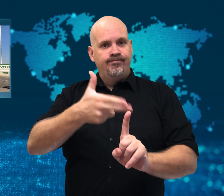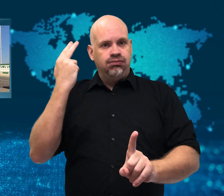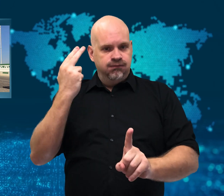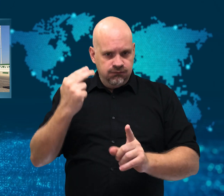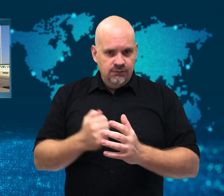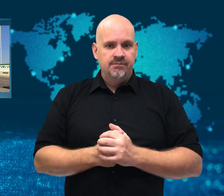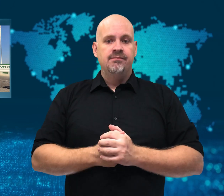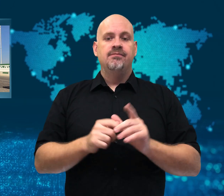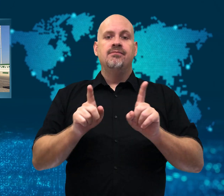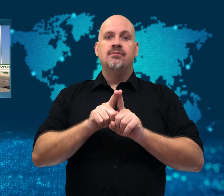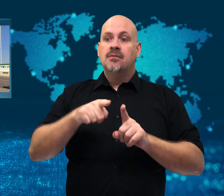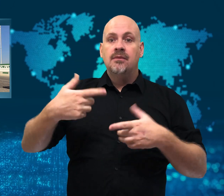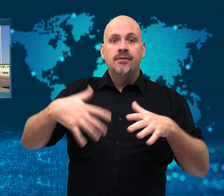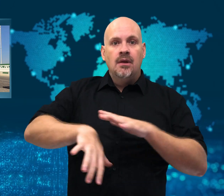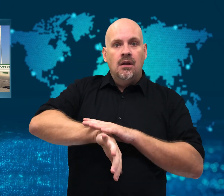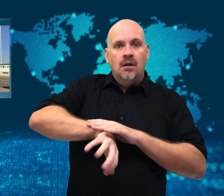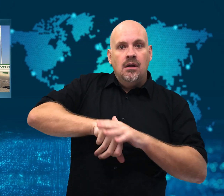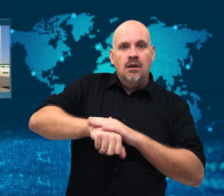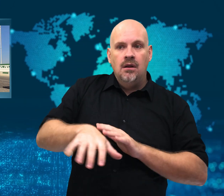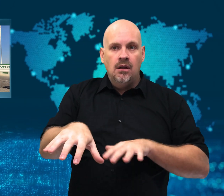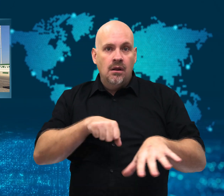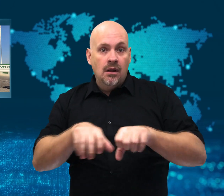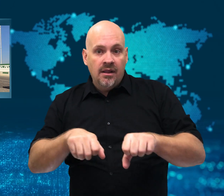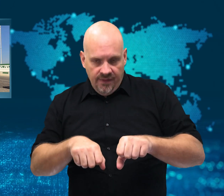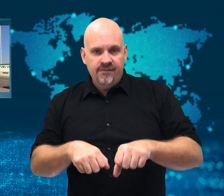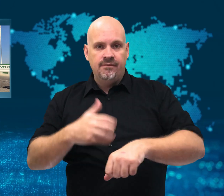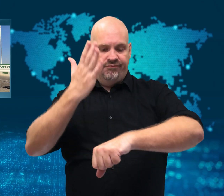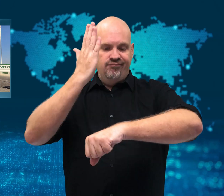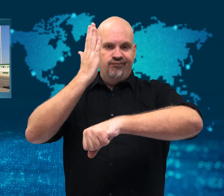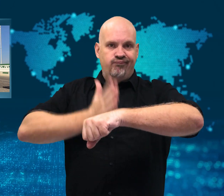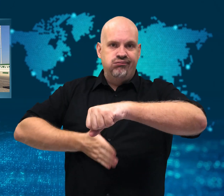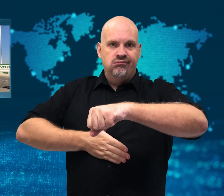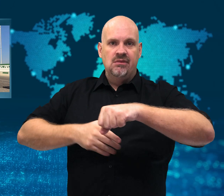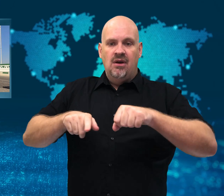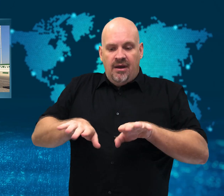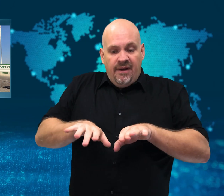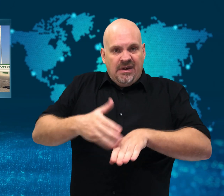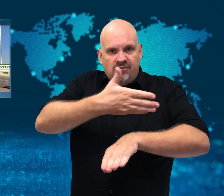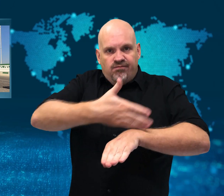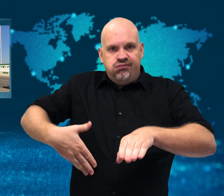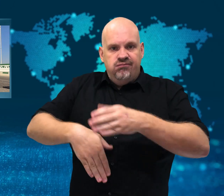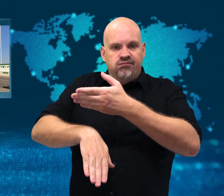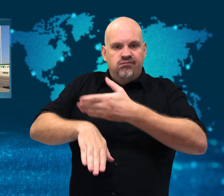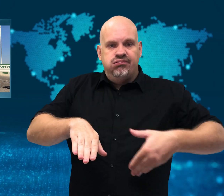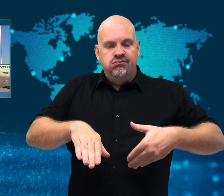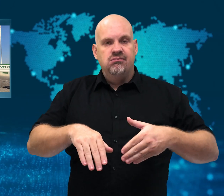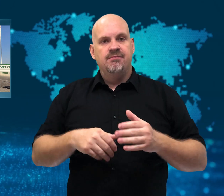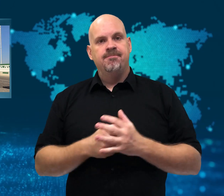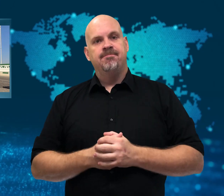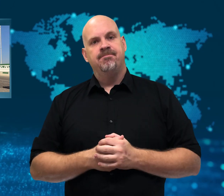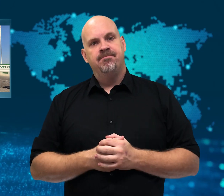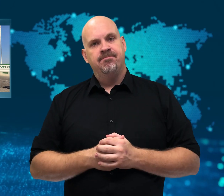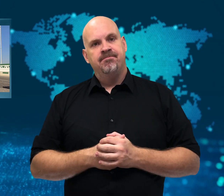and convicted thieves had their hands or legs amputated.